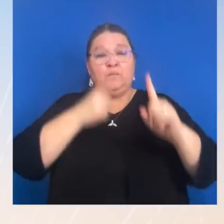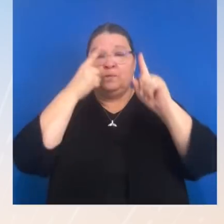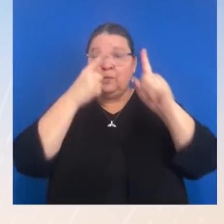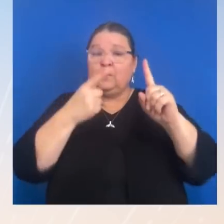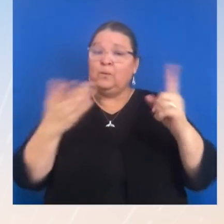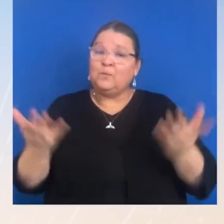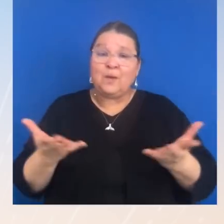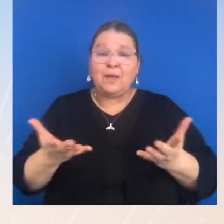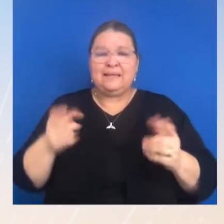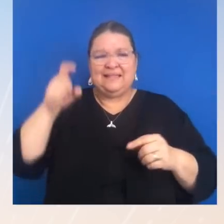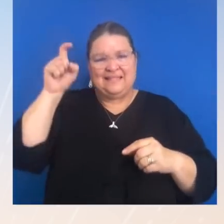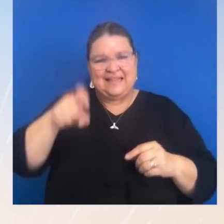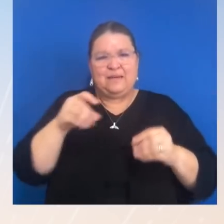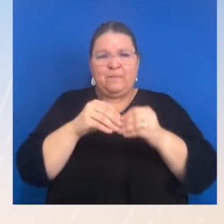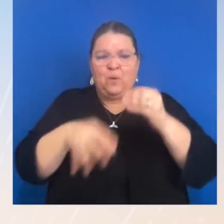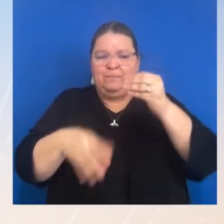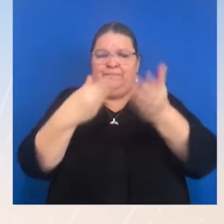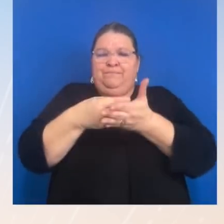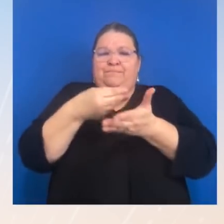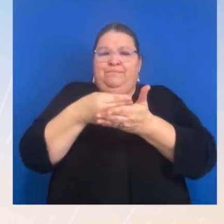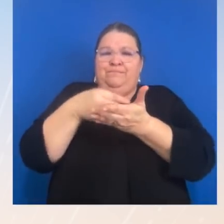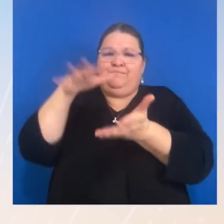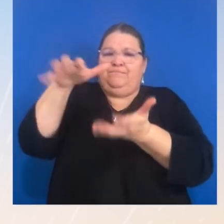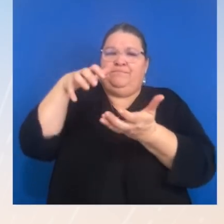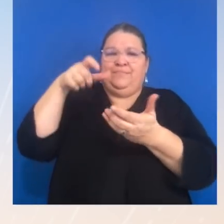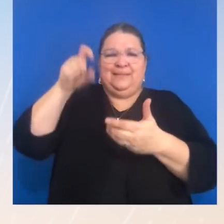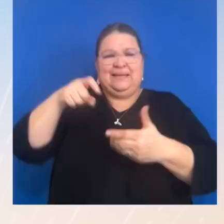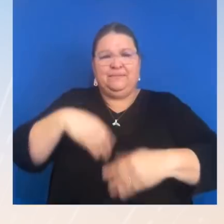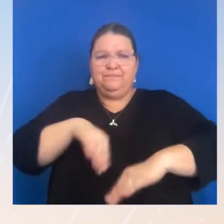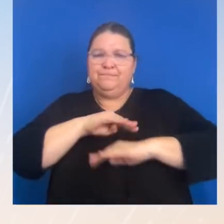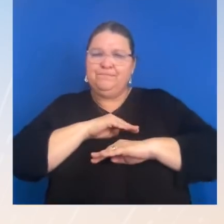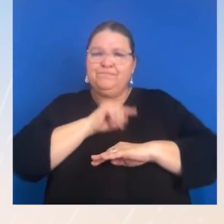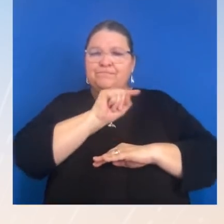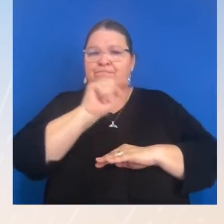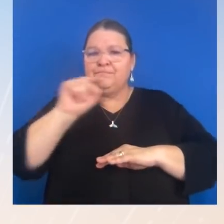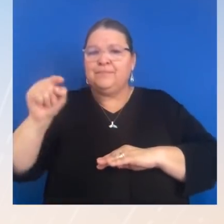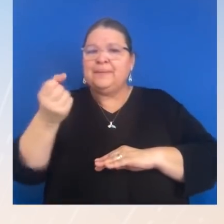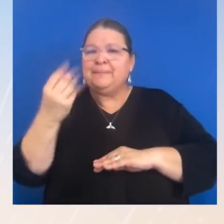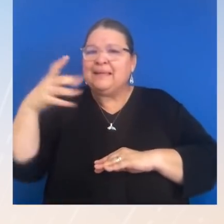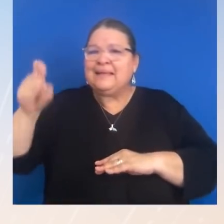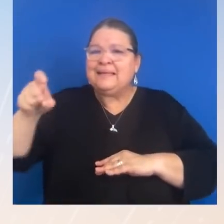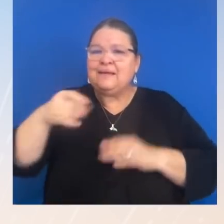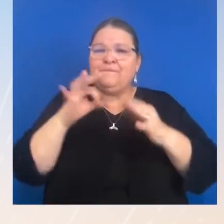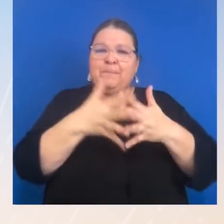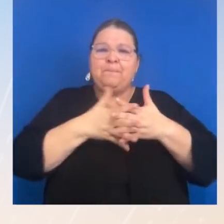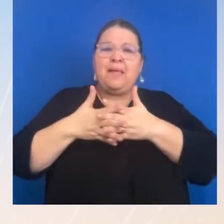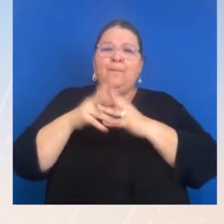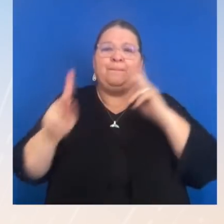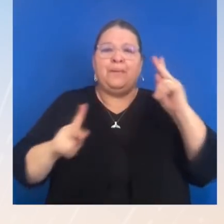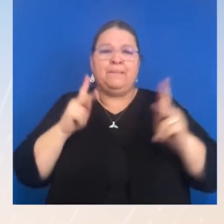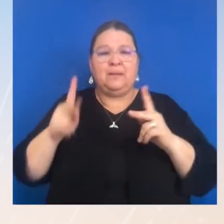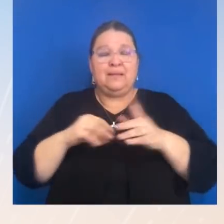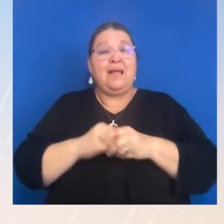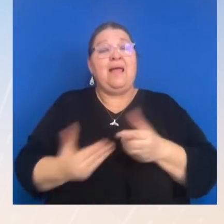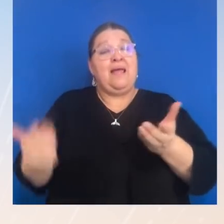of the American people. As I noted earlier, those conversations are ongoing, and we will certainly be a part of them from here